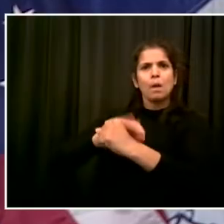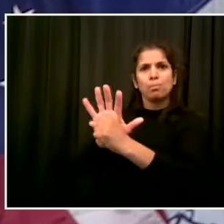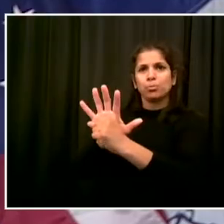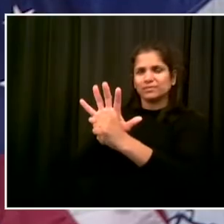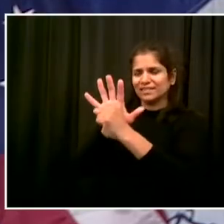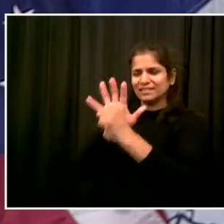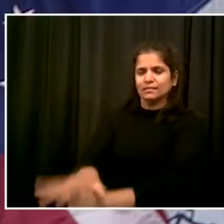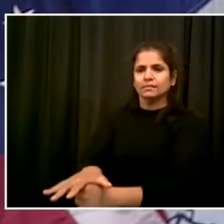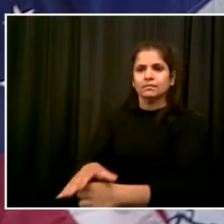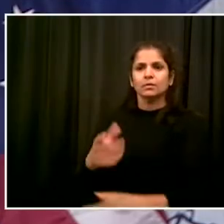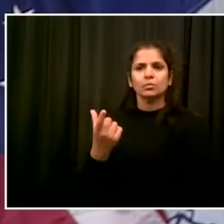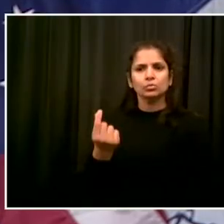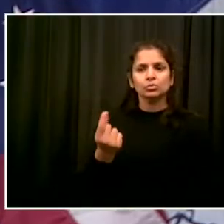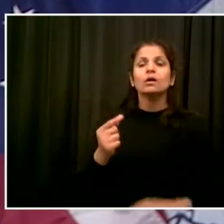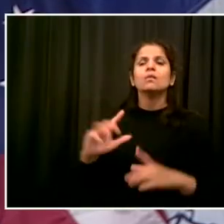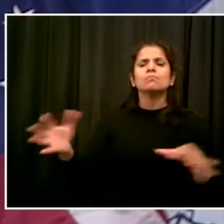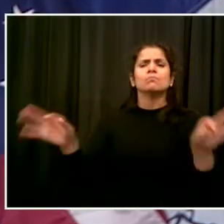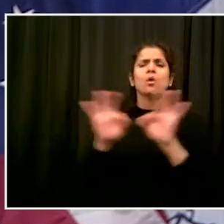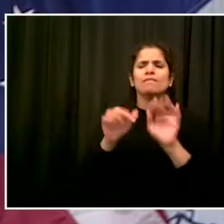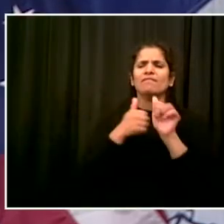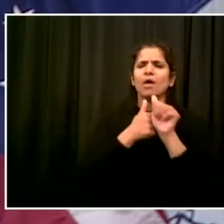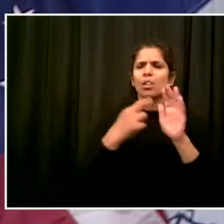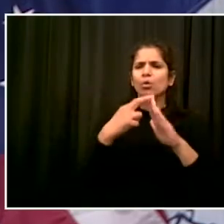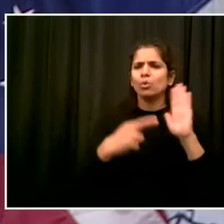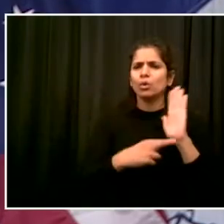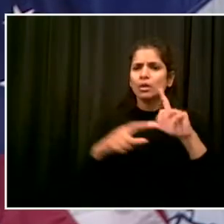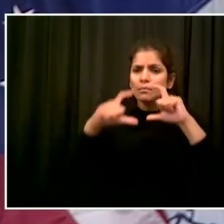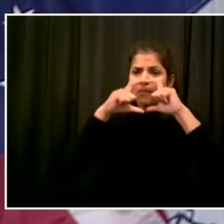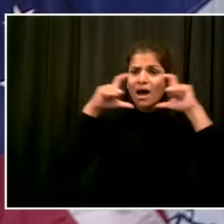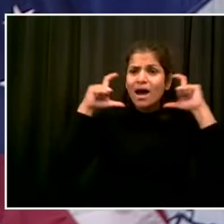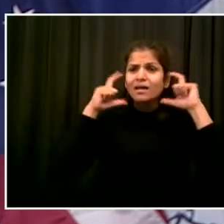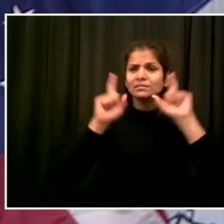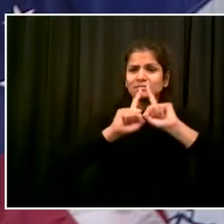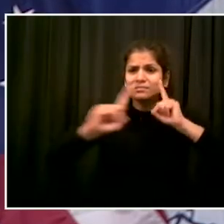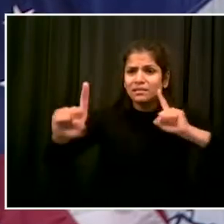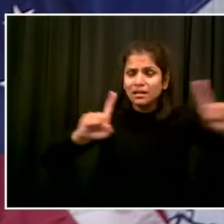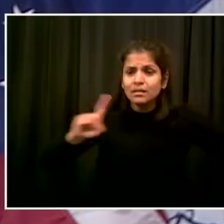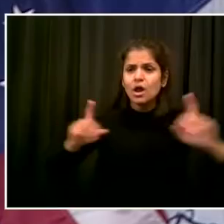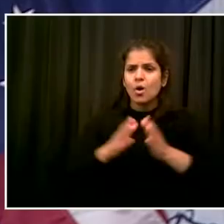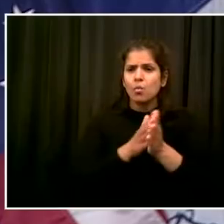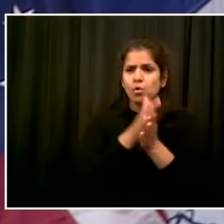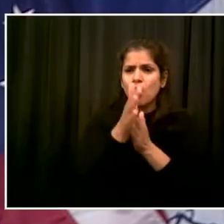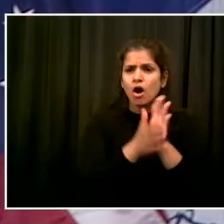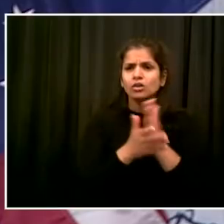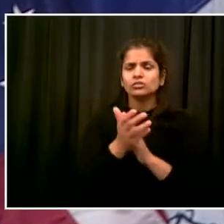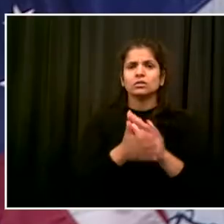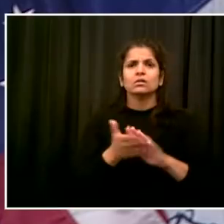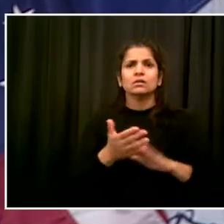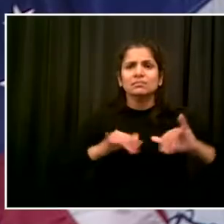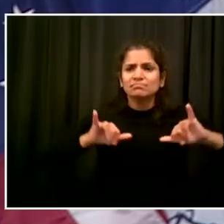SHELTER IN PLACE IN SOCIAL DISTANCING AN D FACCOE VENGRIS AND NEW YORKERS ARE DOING THAT. THE X FACTOR AS